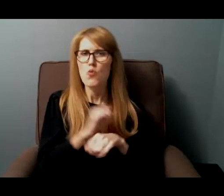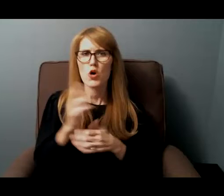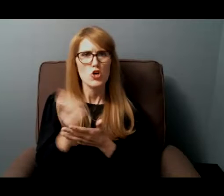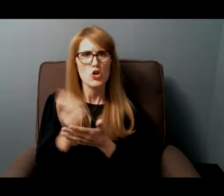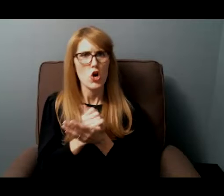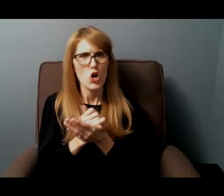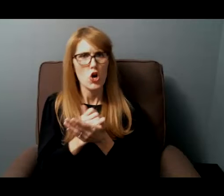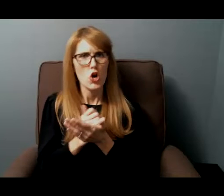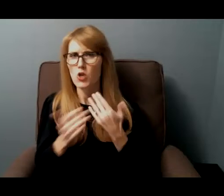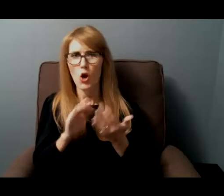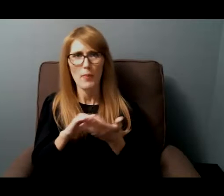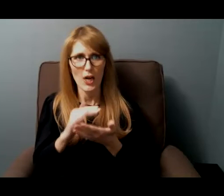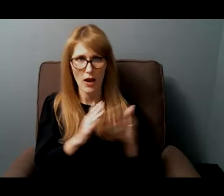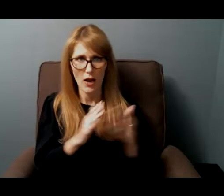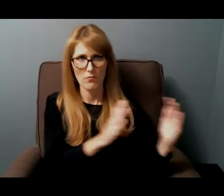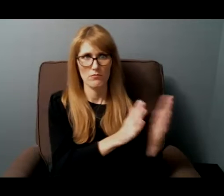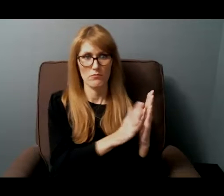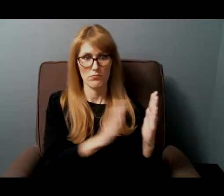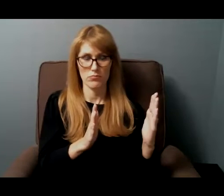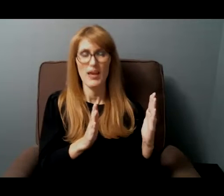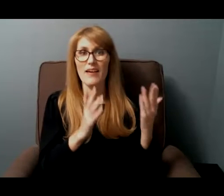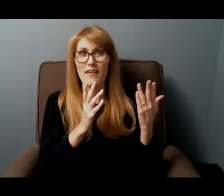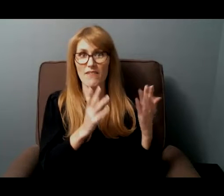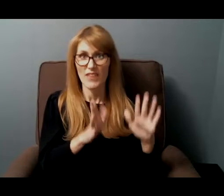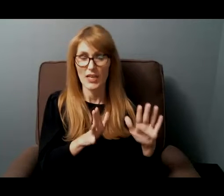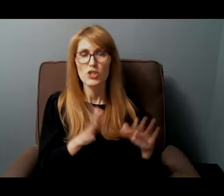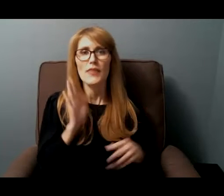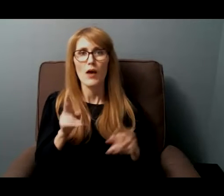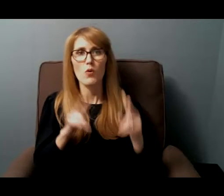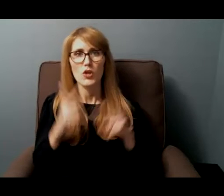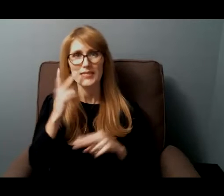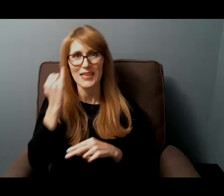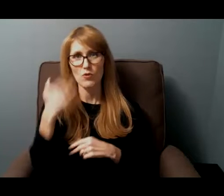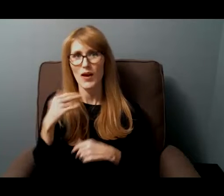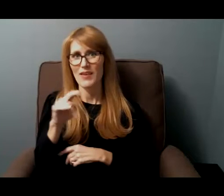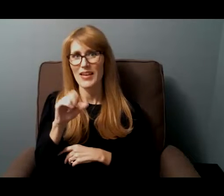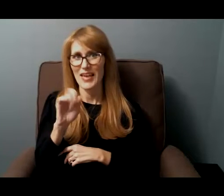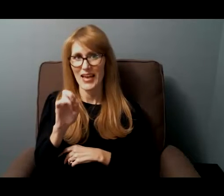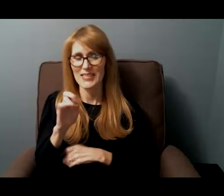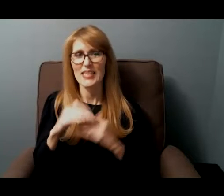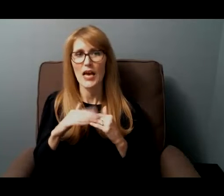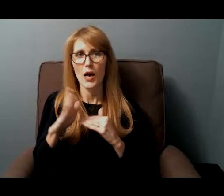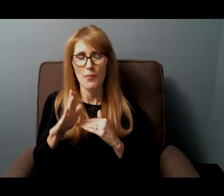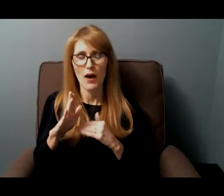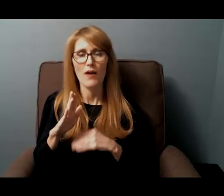to see if you've had any NESE over the trial work threshold, which this year is $1030 a month or